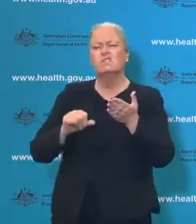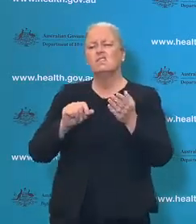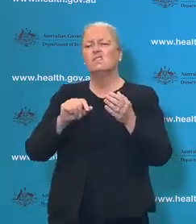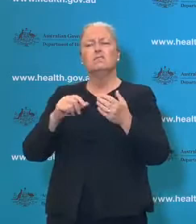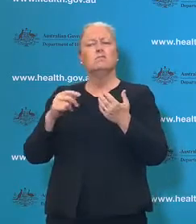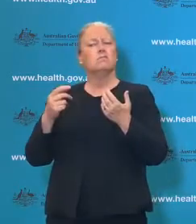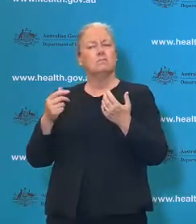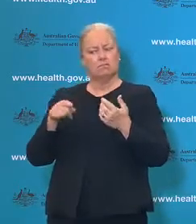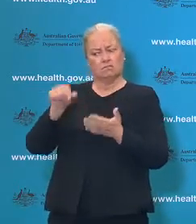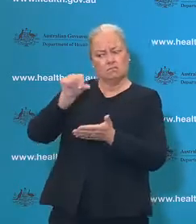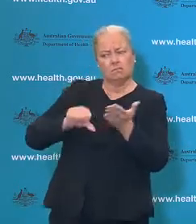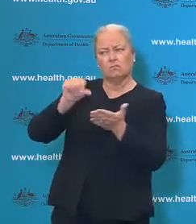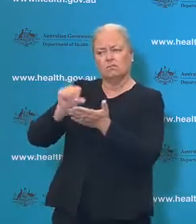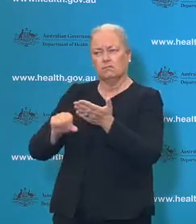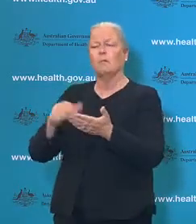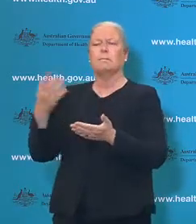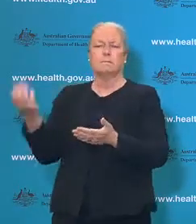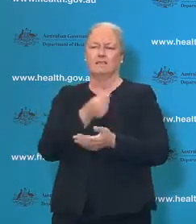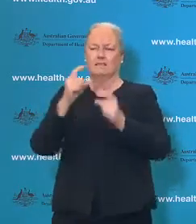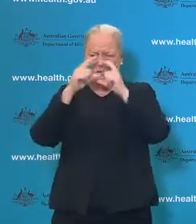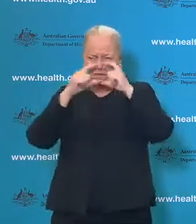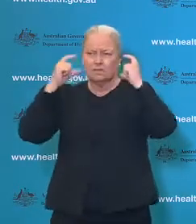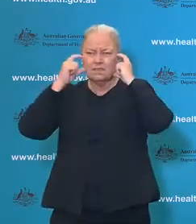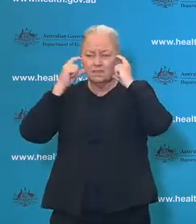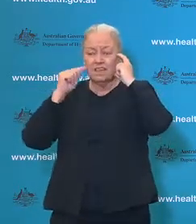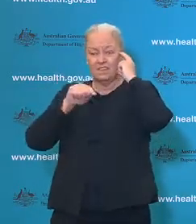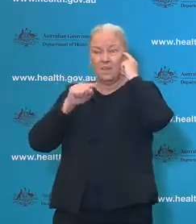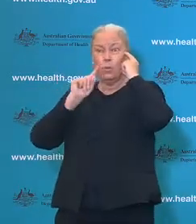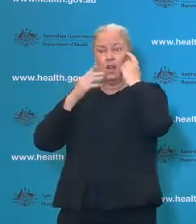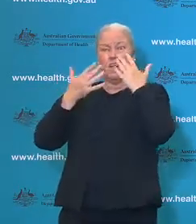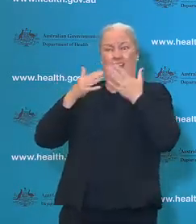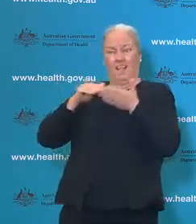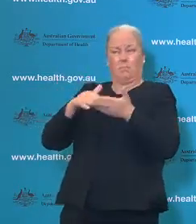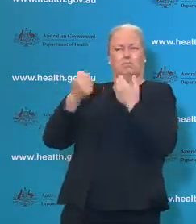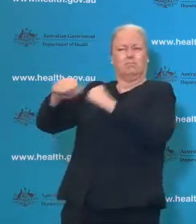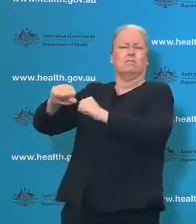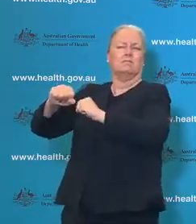to prevent the spread of COVID-19 to senior Australians receiving aged care